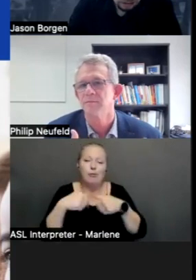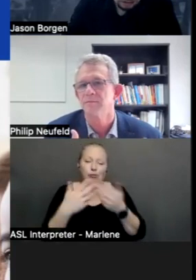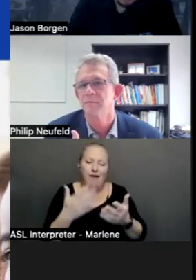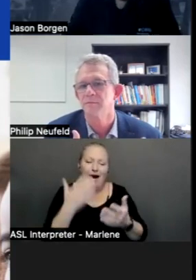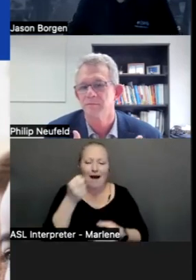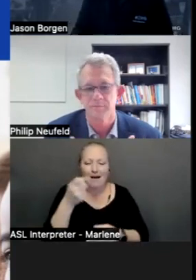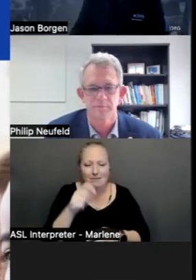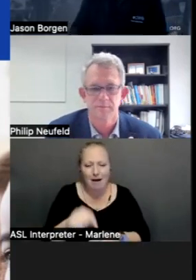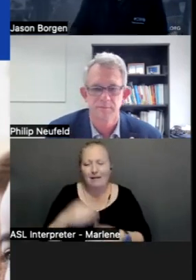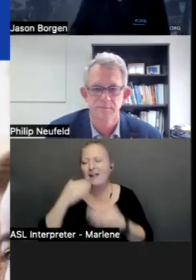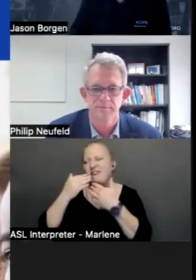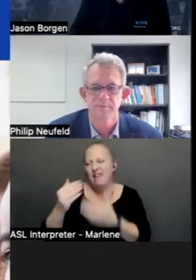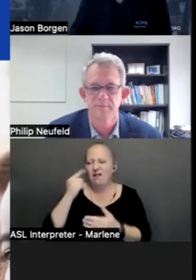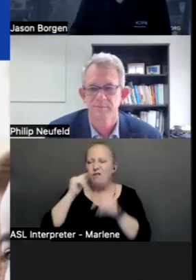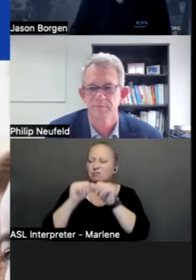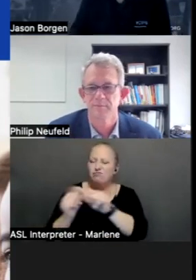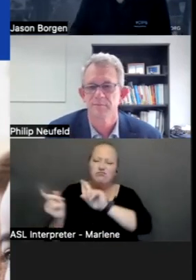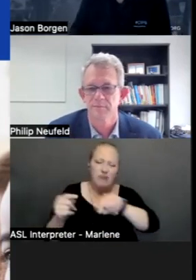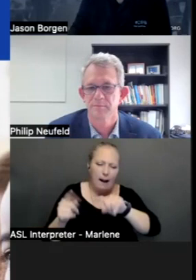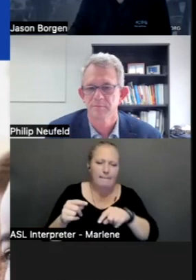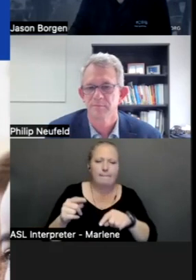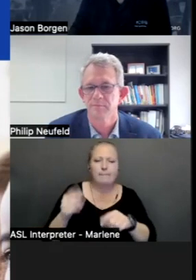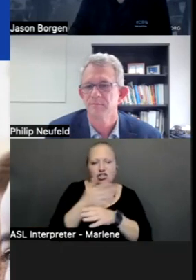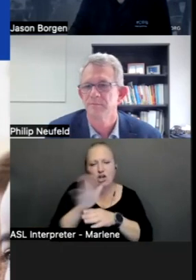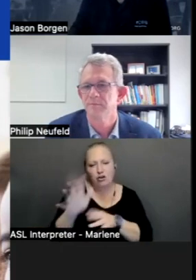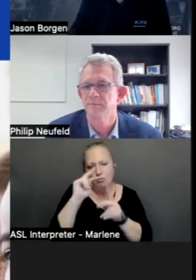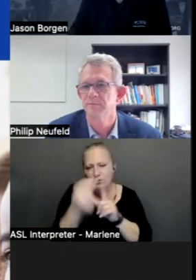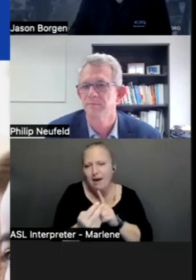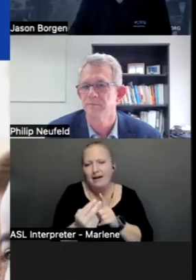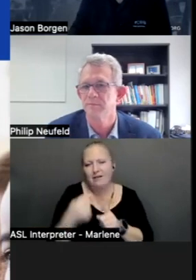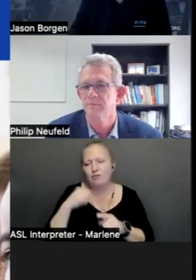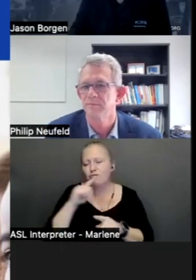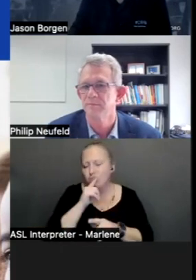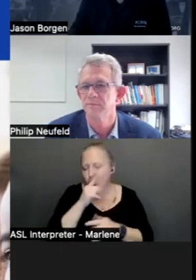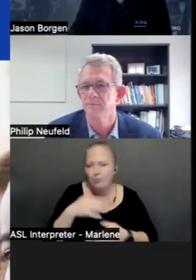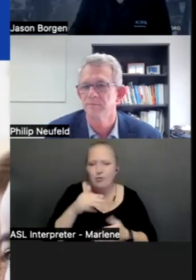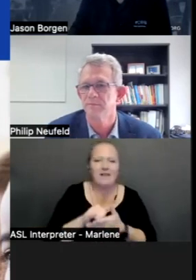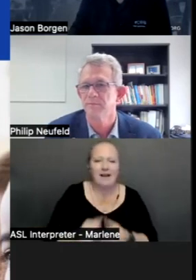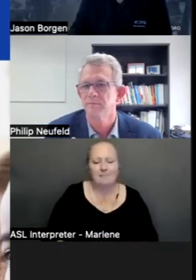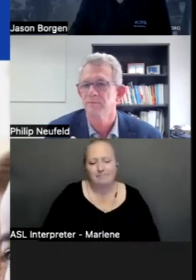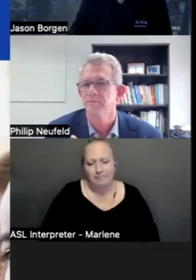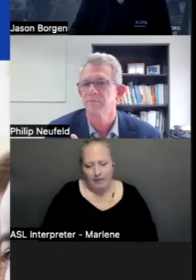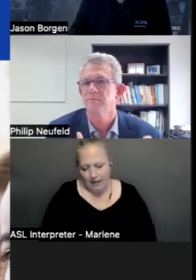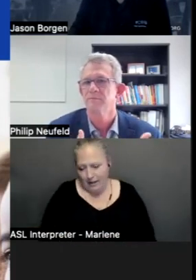continuing to come and and share perspective. Really do very much appreciate it. Jason.